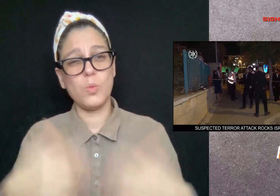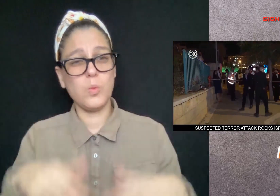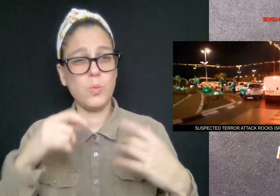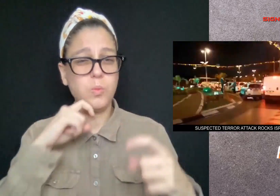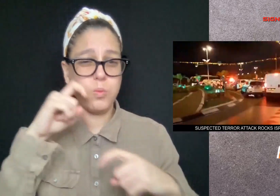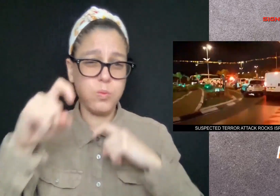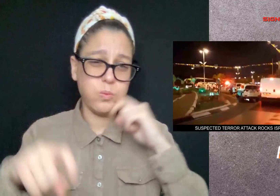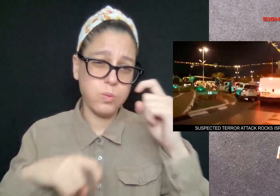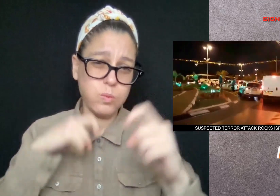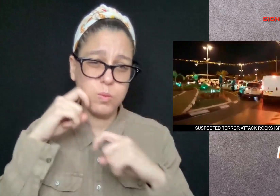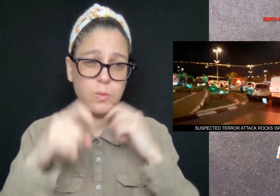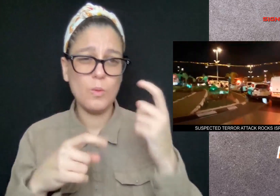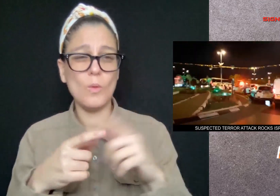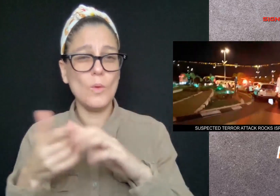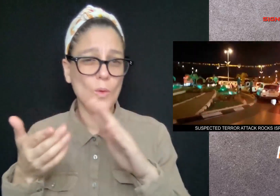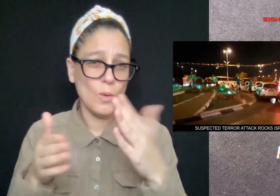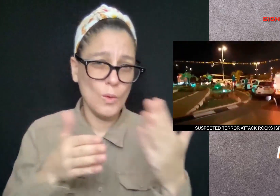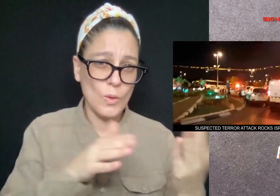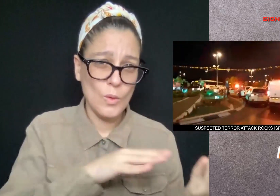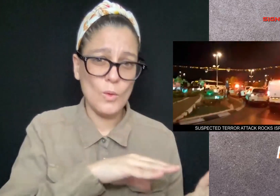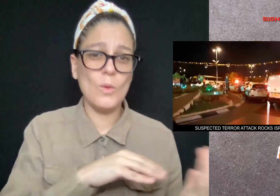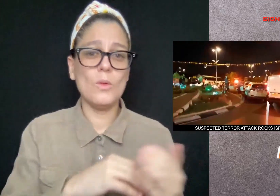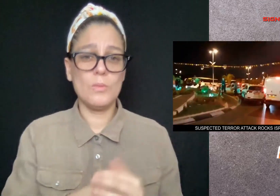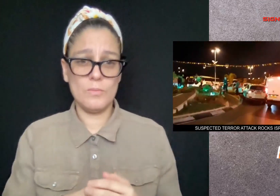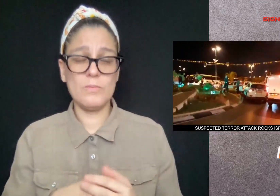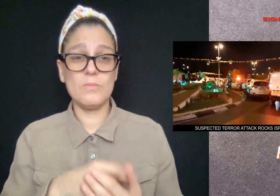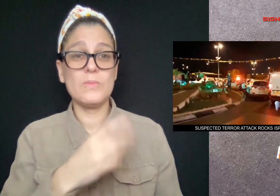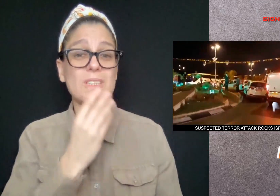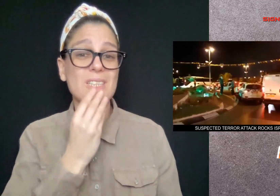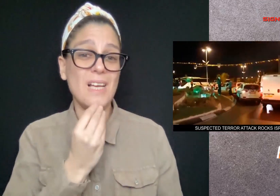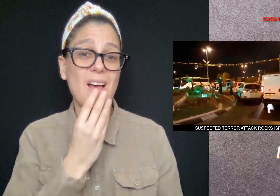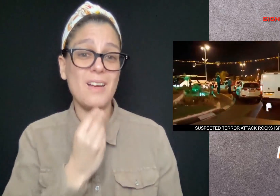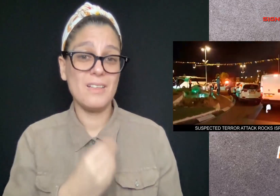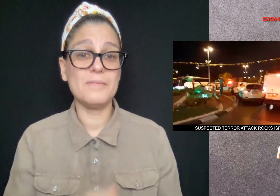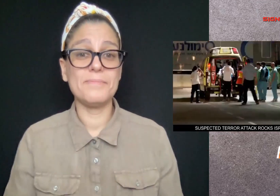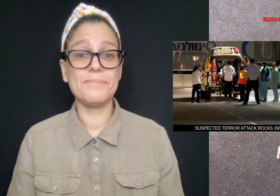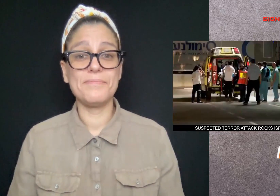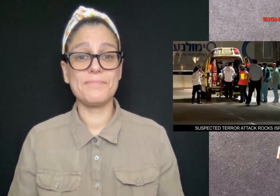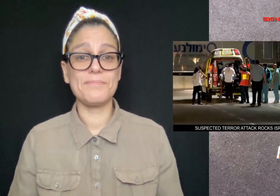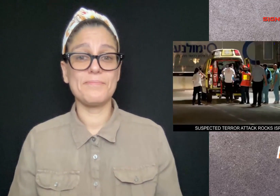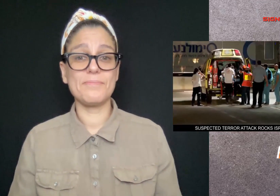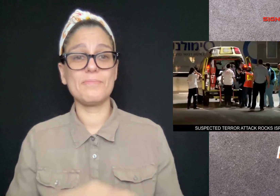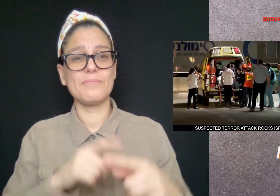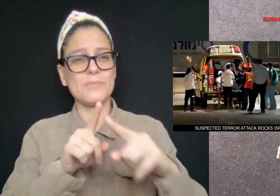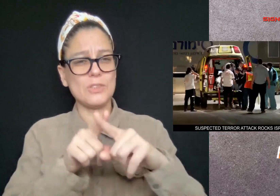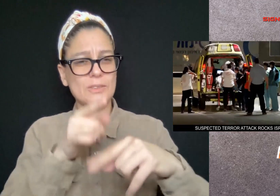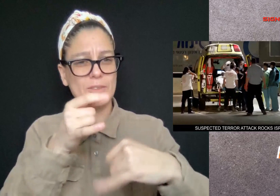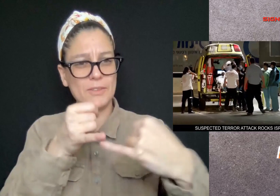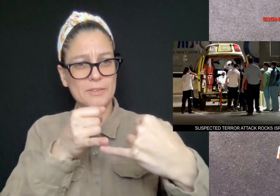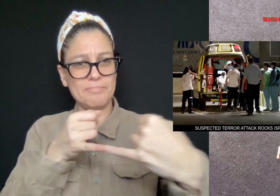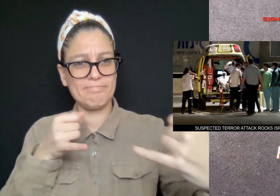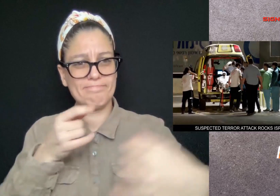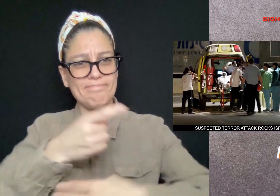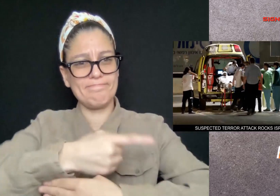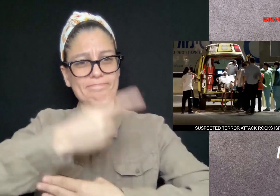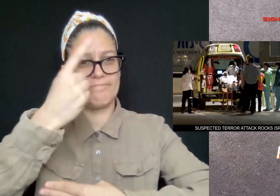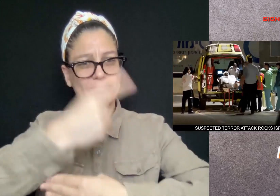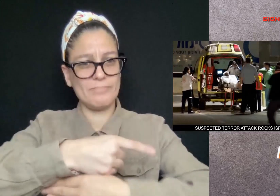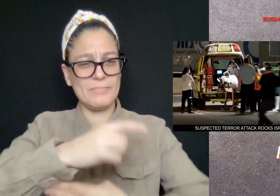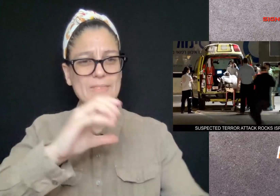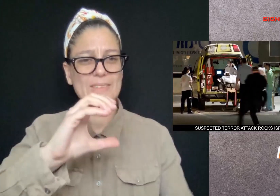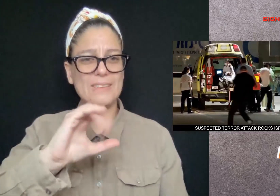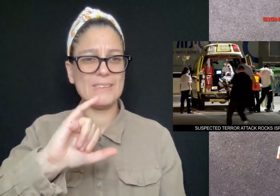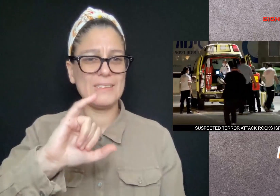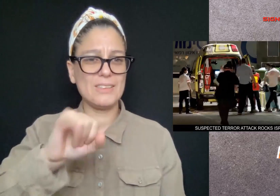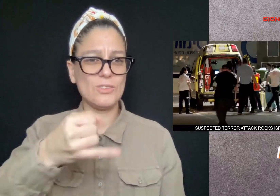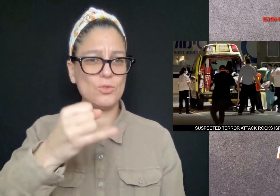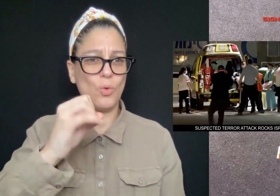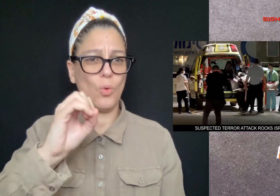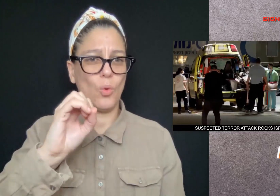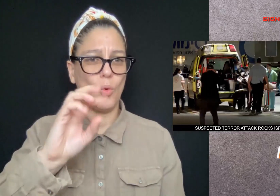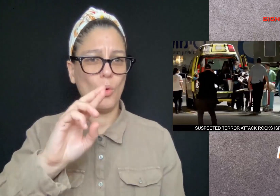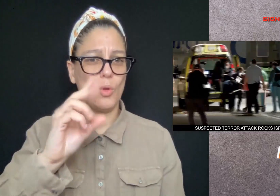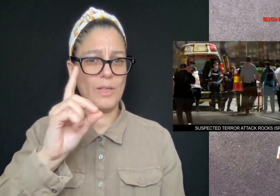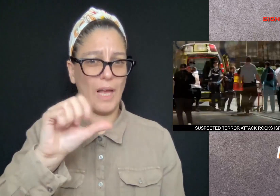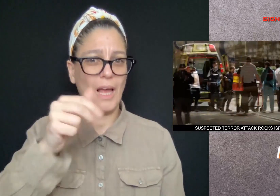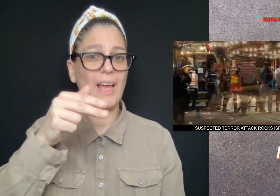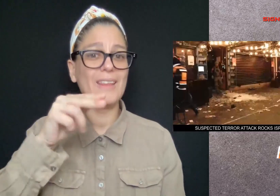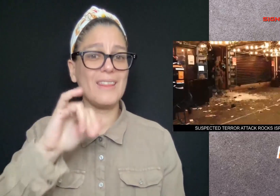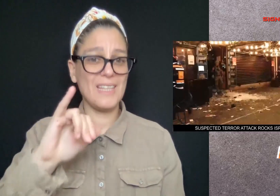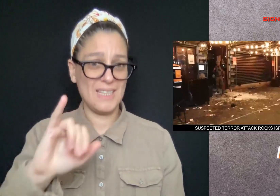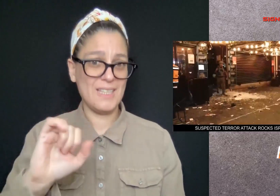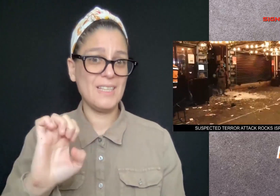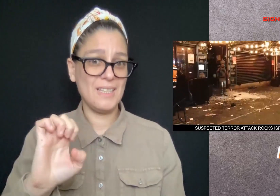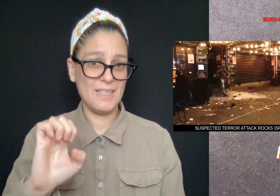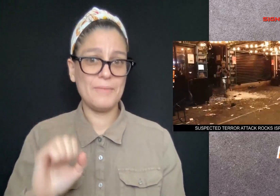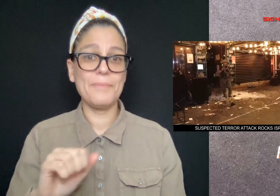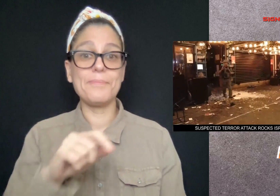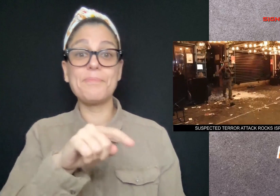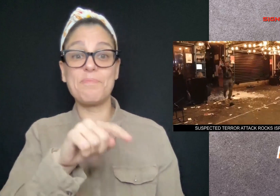there has been several violent and deadly incidents in Israel and the West Bank since May 22